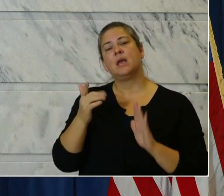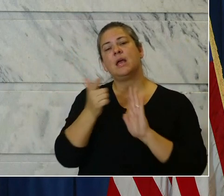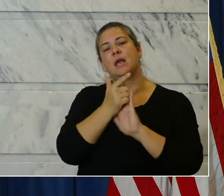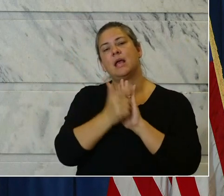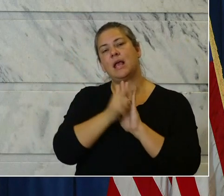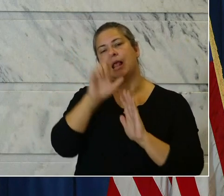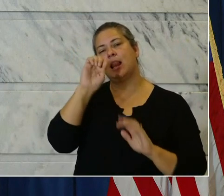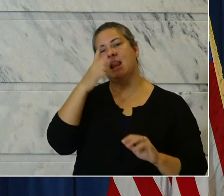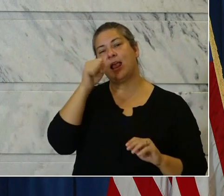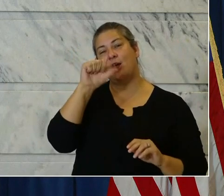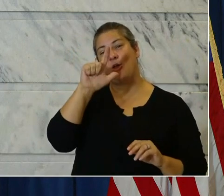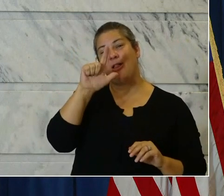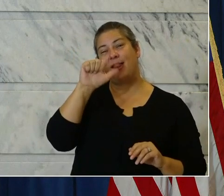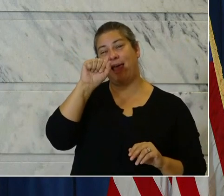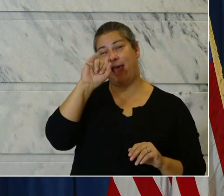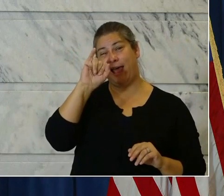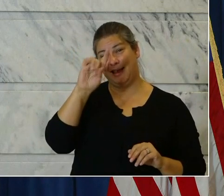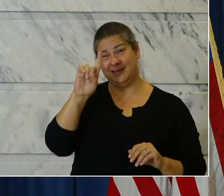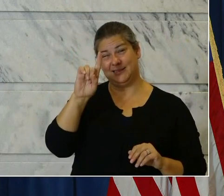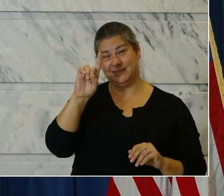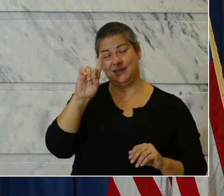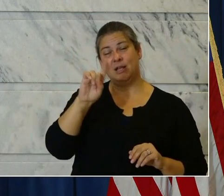ASSISTANCE KENTUCKY AND CAN